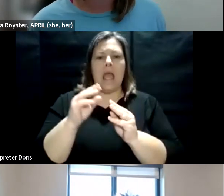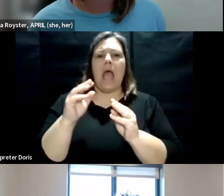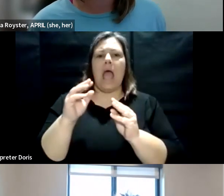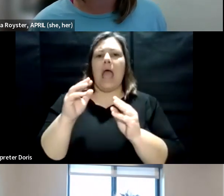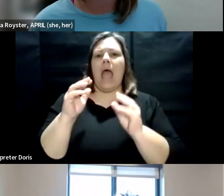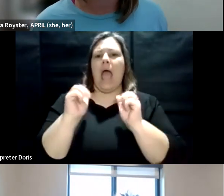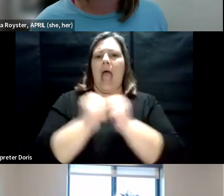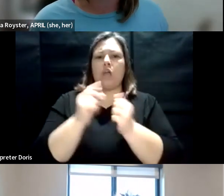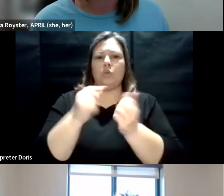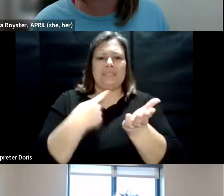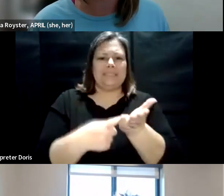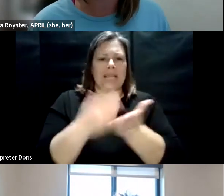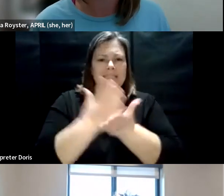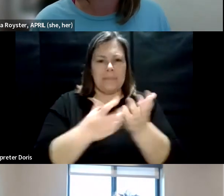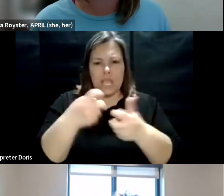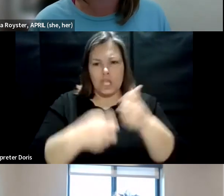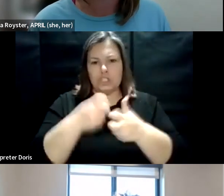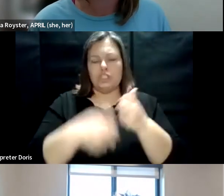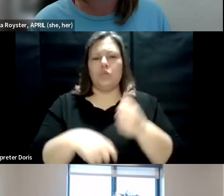And so they kind of do a prep meeting to talk about. How can you highlight some of the issues? Who are these partners, they'll invite all those stakeholders in those partners on that prep.